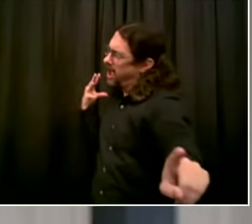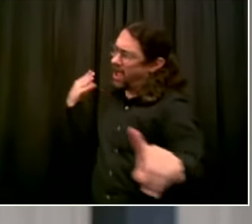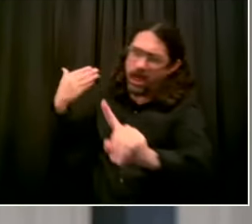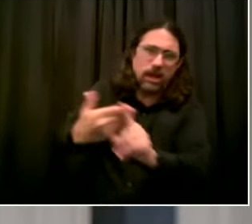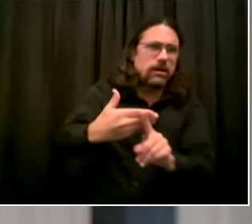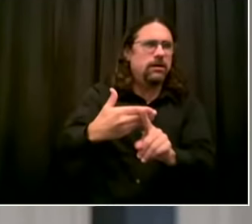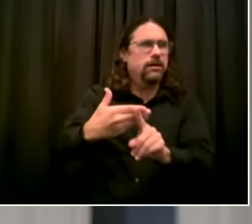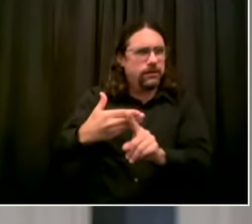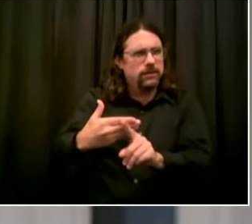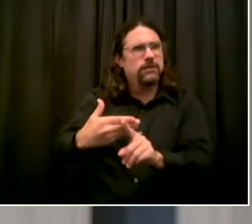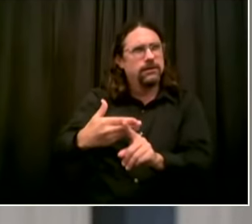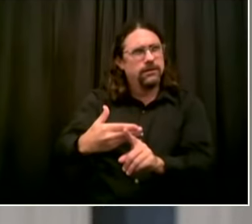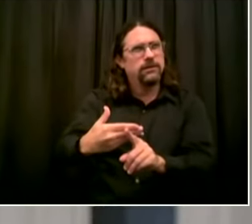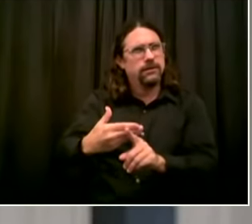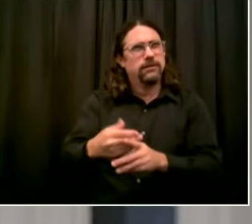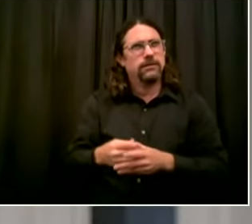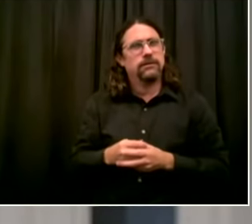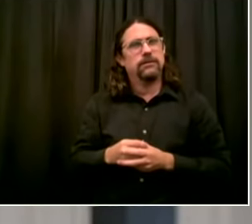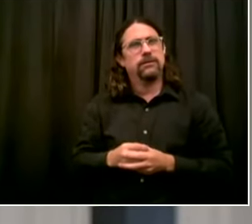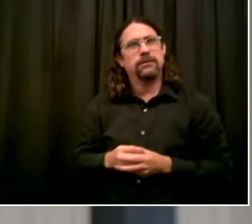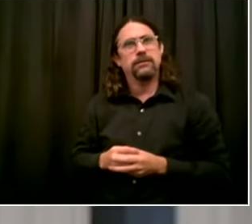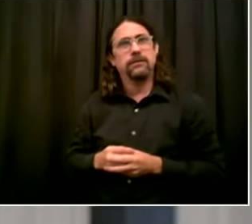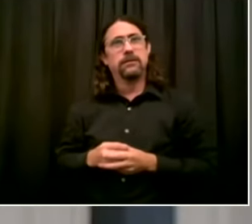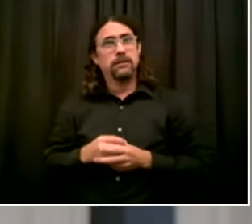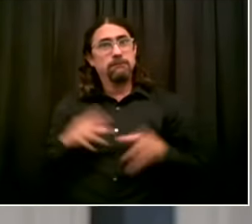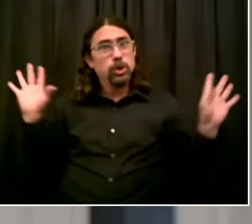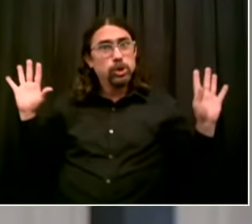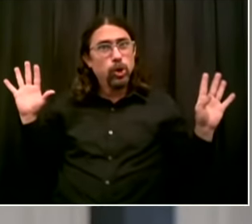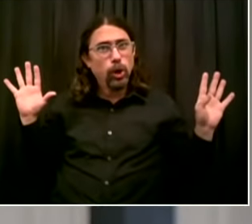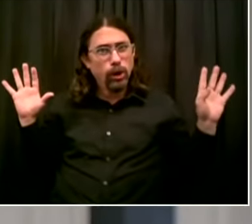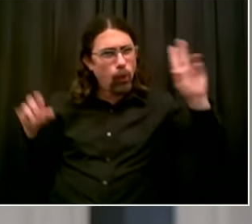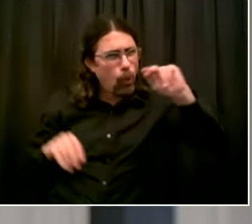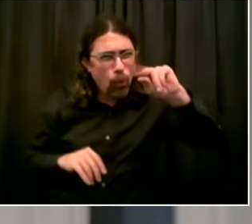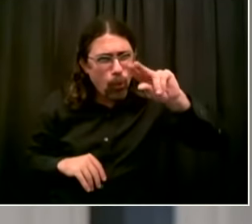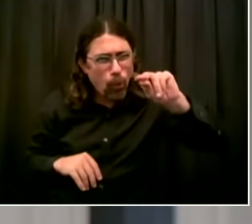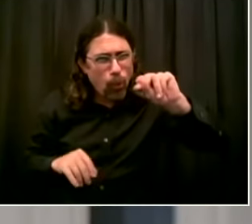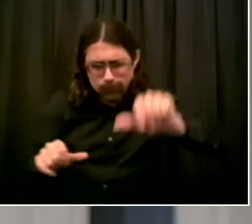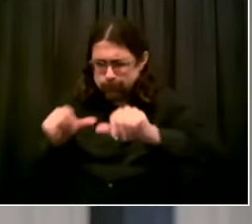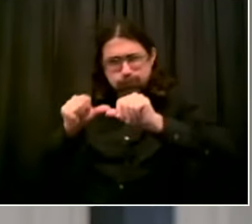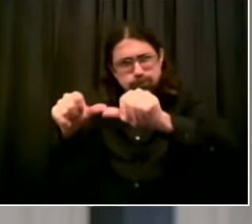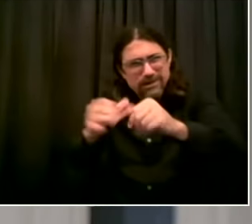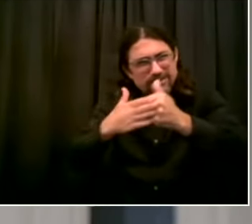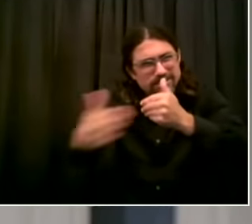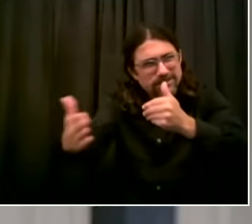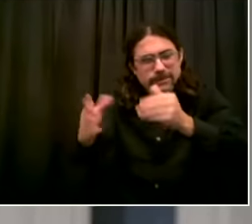DIALOGUE. I THINK THT A EVERYONE WAS DEALING WITH THE EXTRAORDINARY